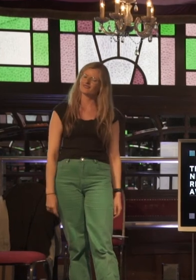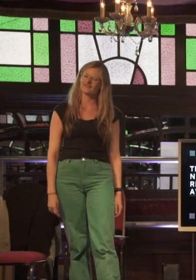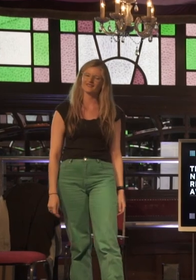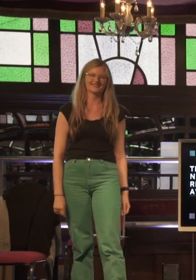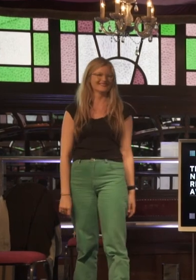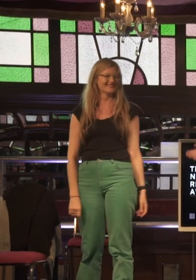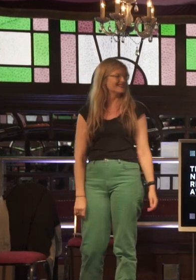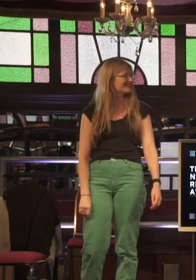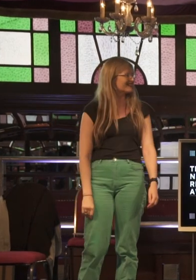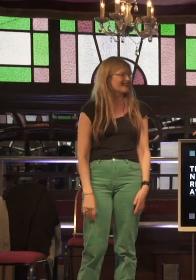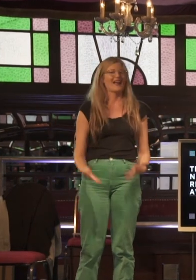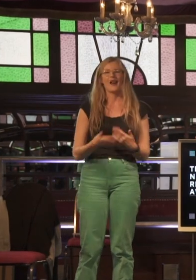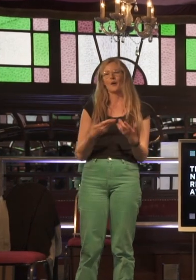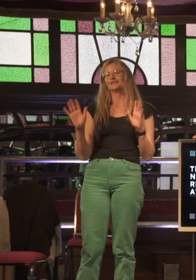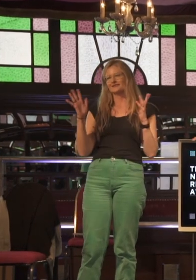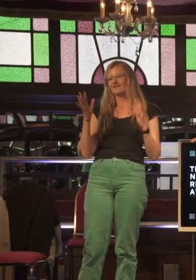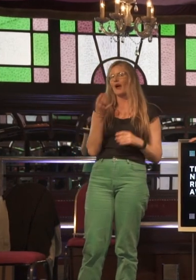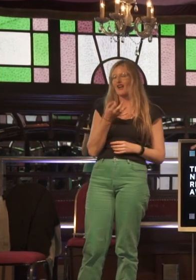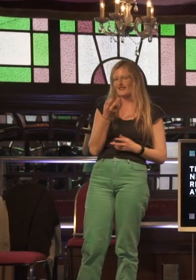Anyway, give it up for Erin, who is our interpreter.